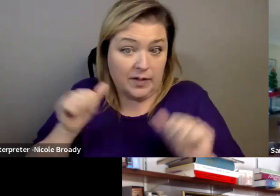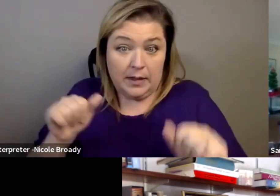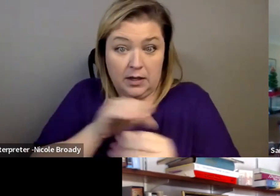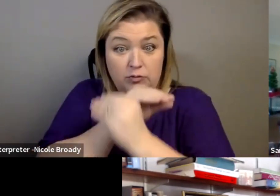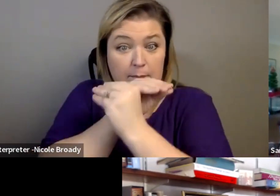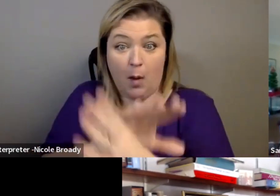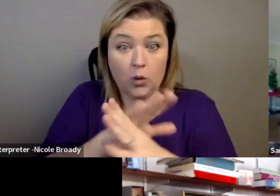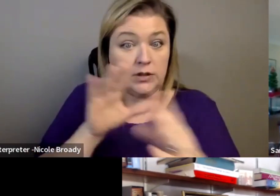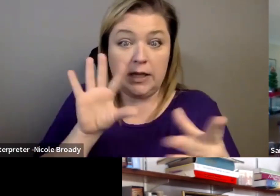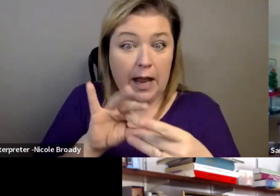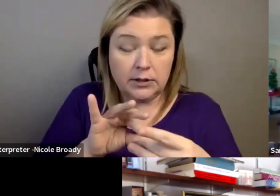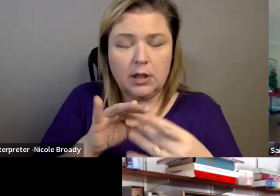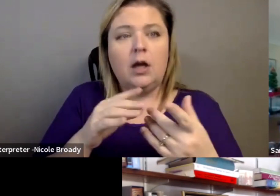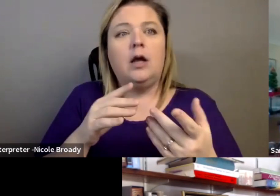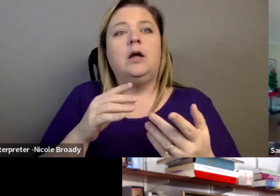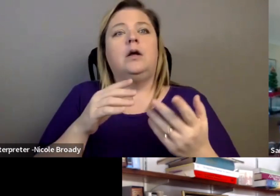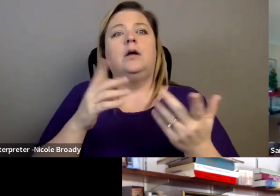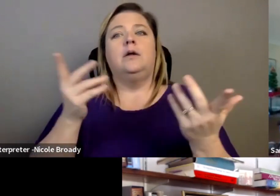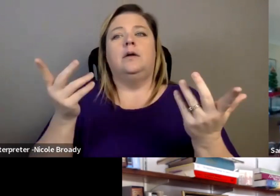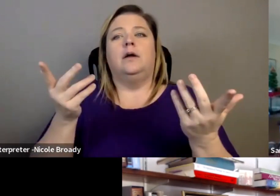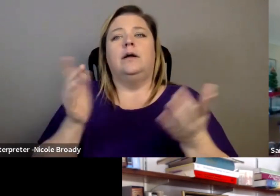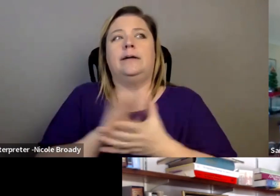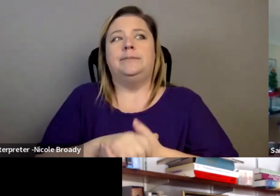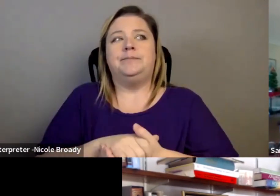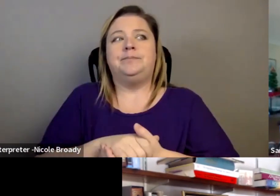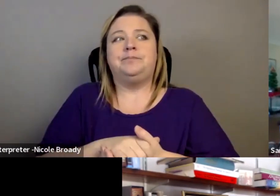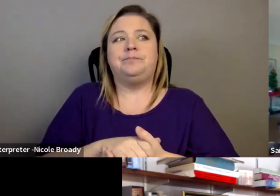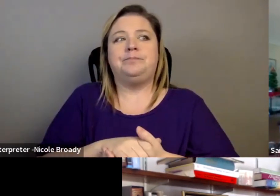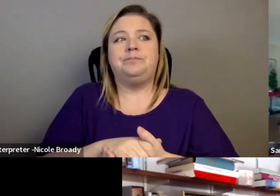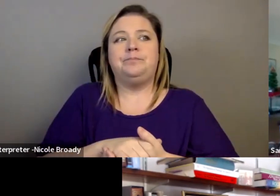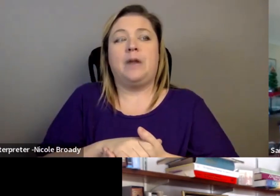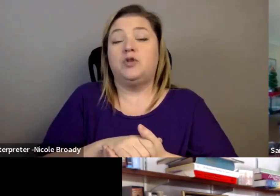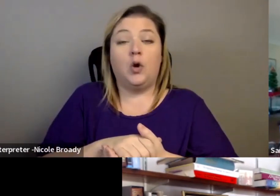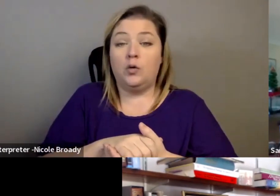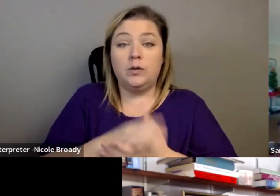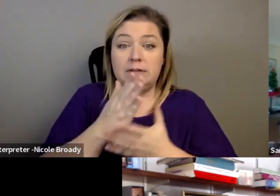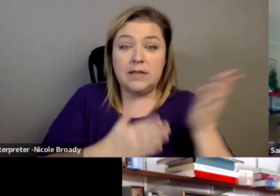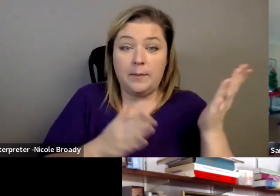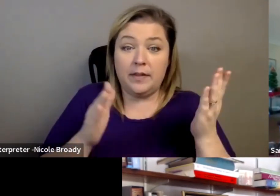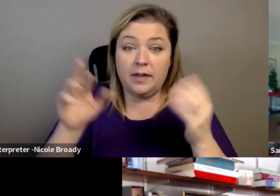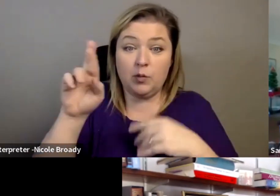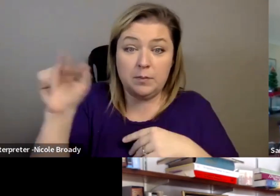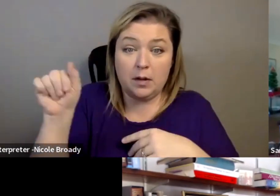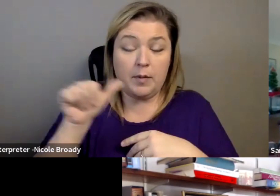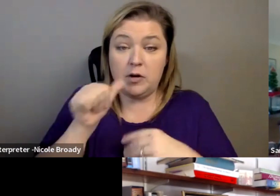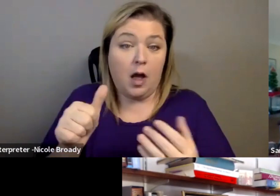to take equal or equal part in these accommodations that they are being made. And so we're